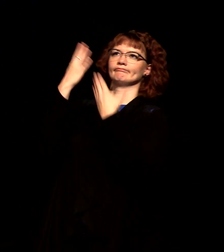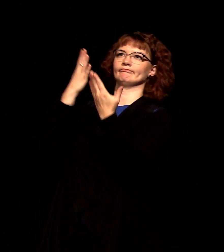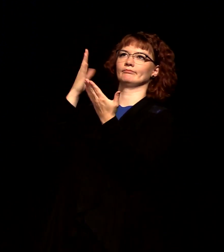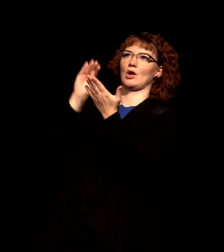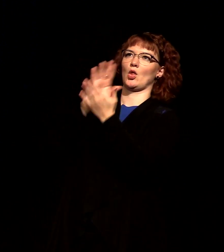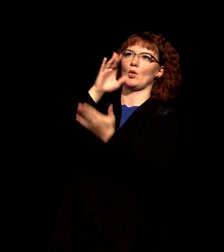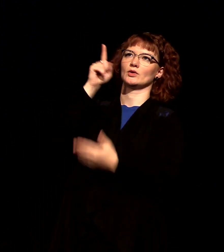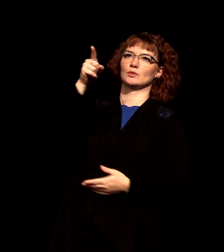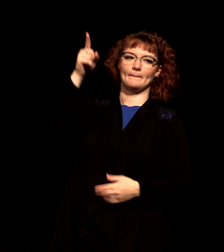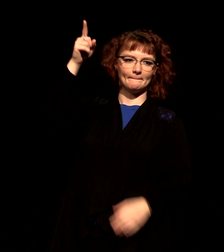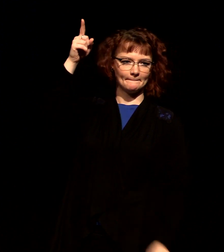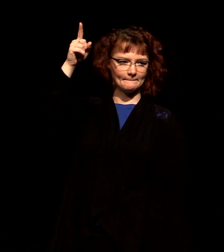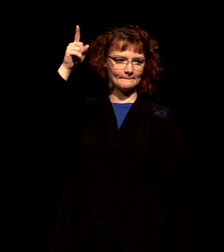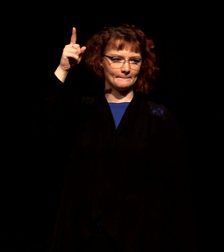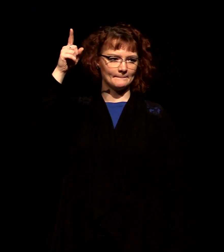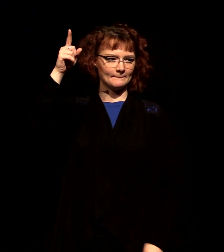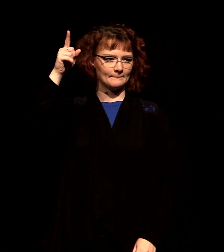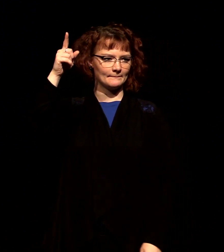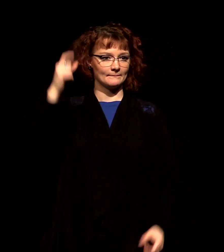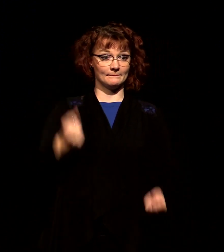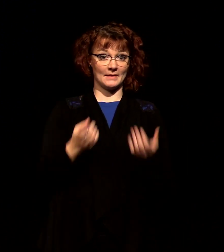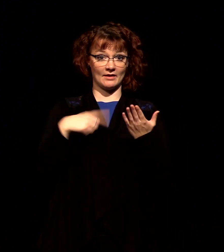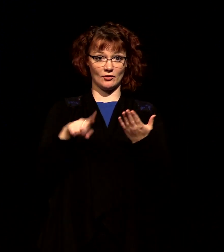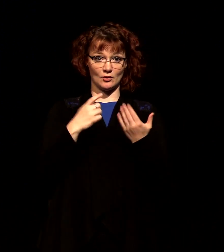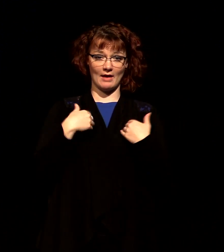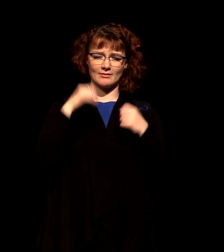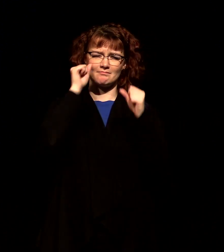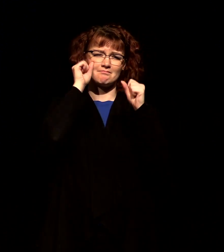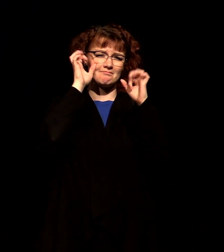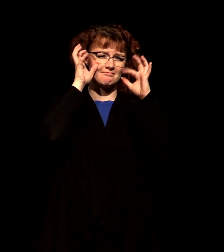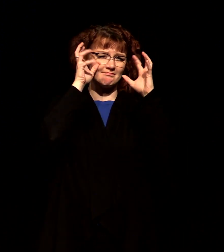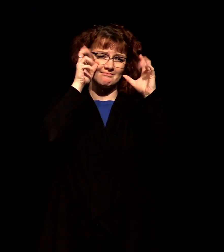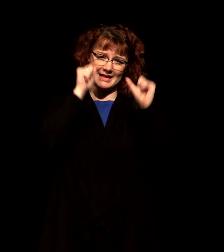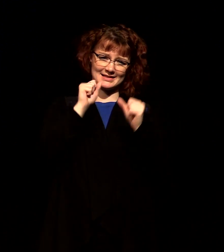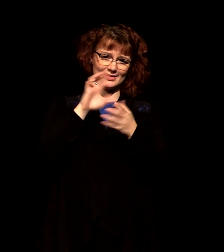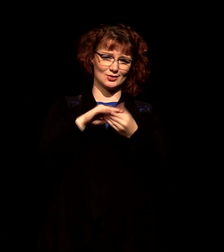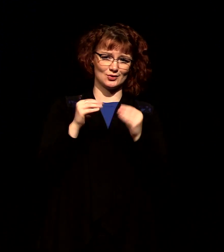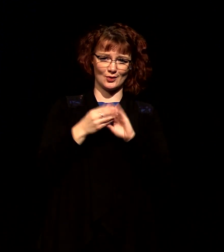this place thinking, I don't have a beautiful story. In fact,